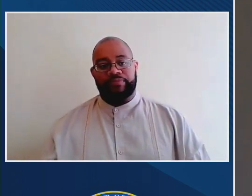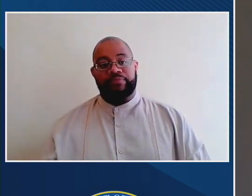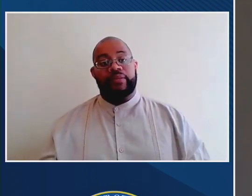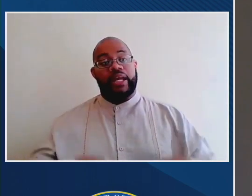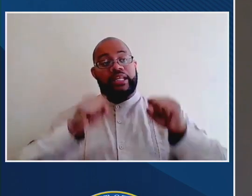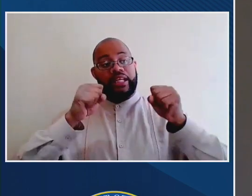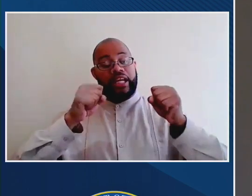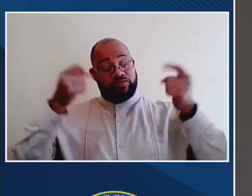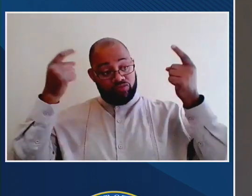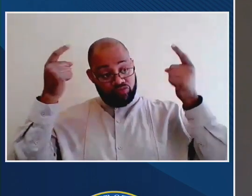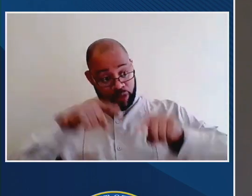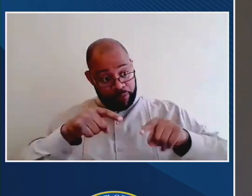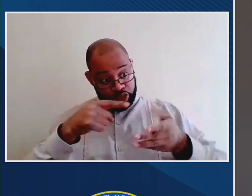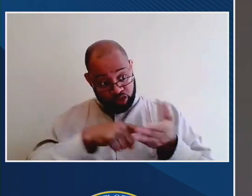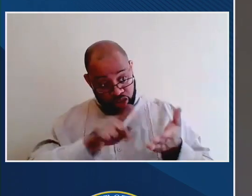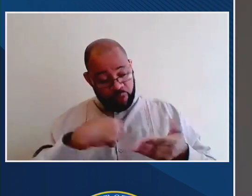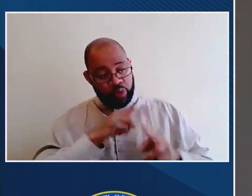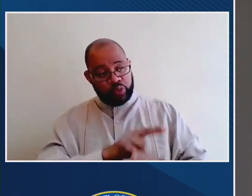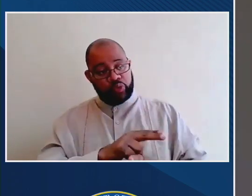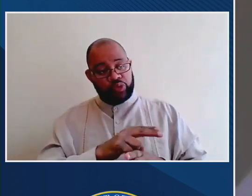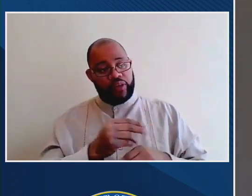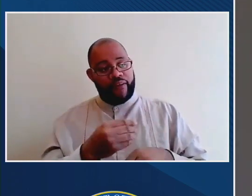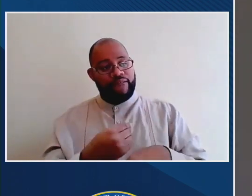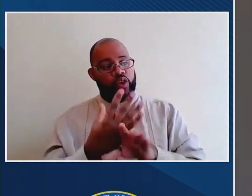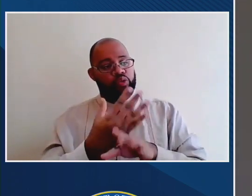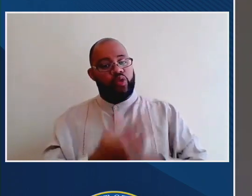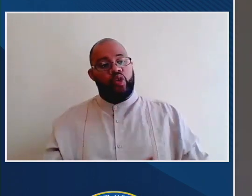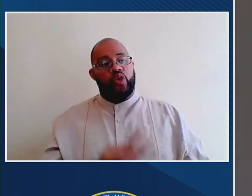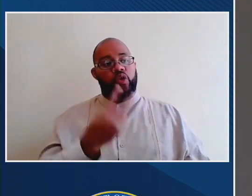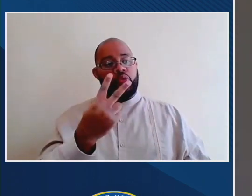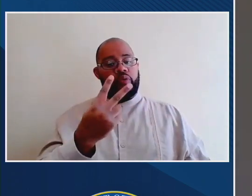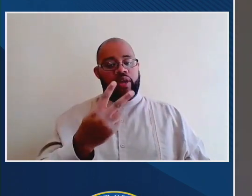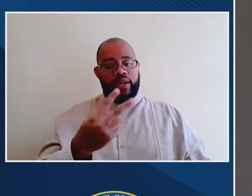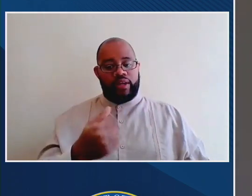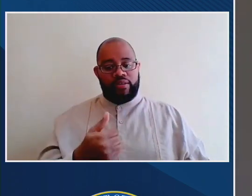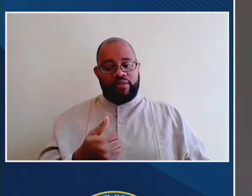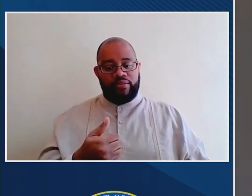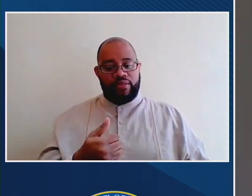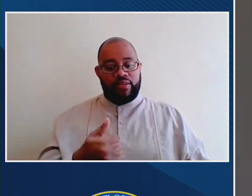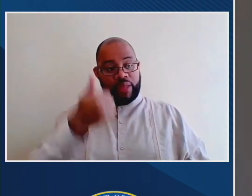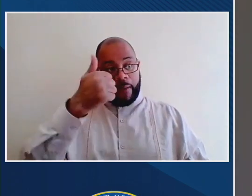a virtual three thumb approach. Thumbs up. This is an expression of